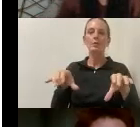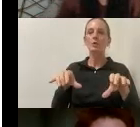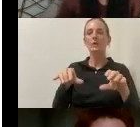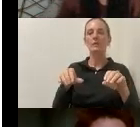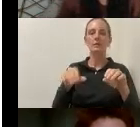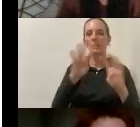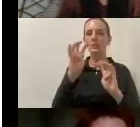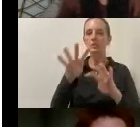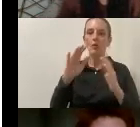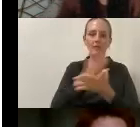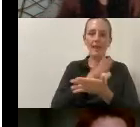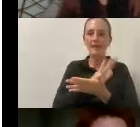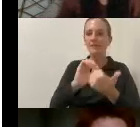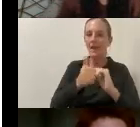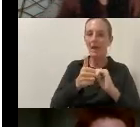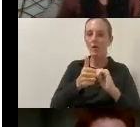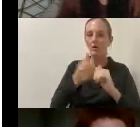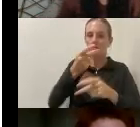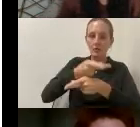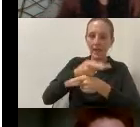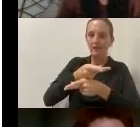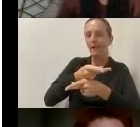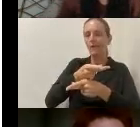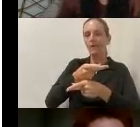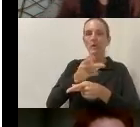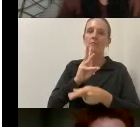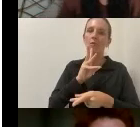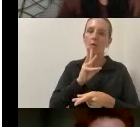care of it, and that's our health team that does that and they carry it out very well.